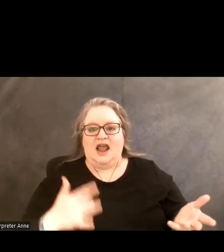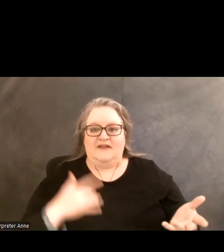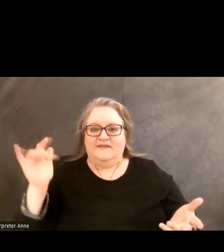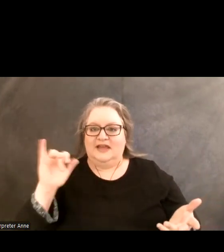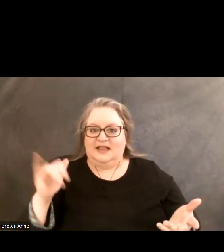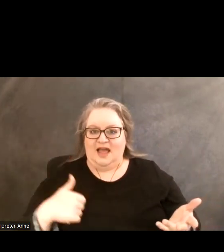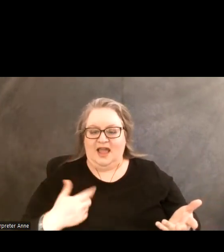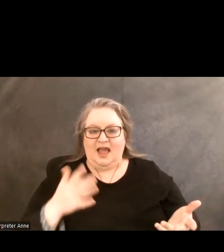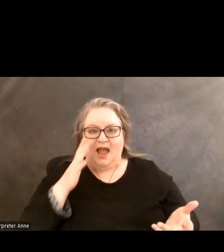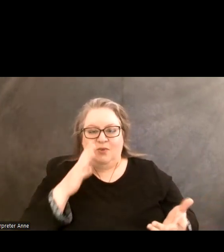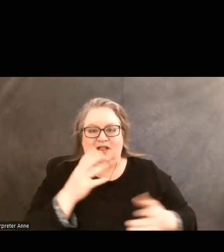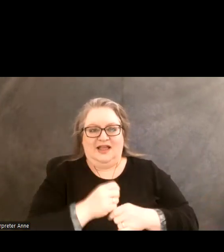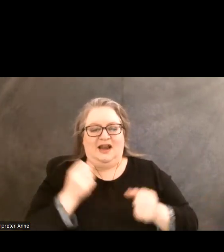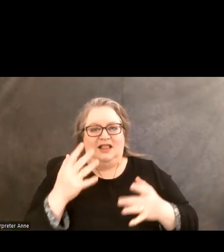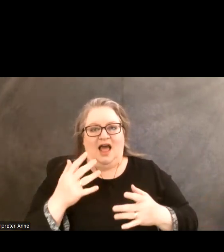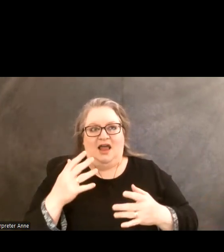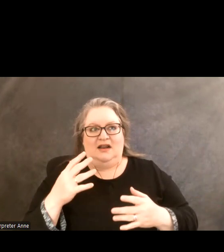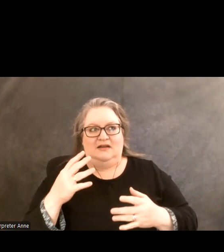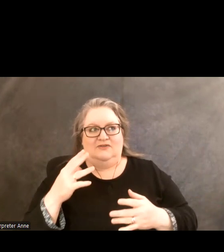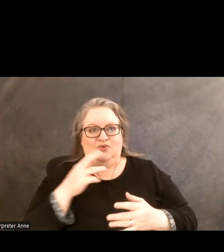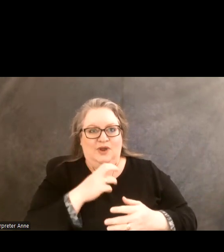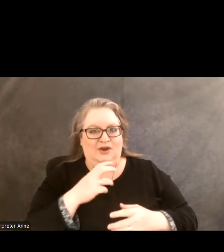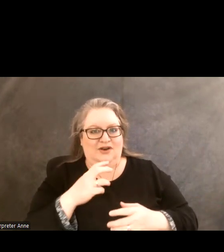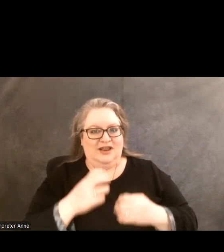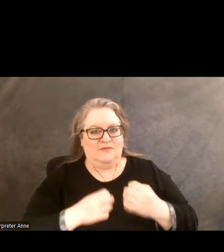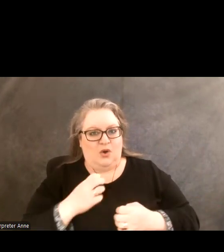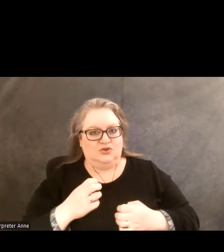get a lot of weird emotional stuff, like, have to do a bunch